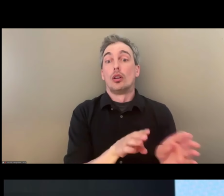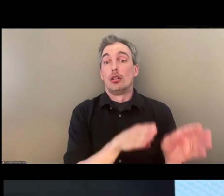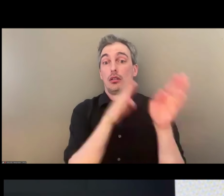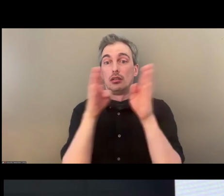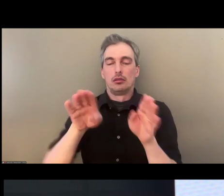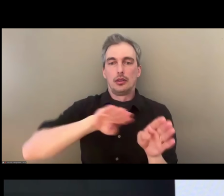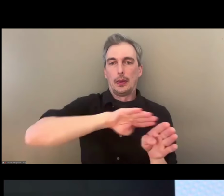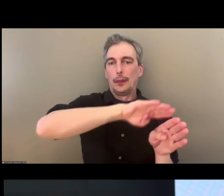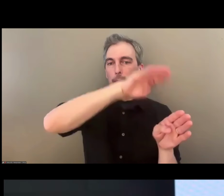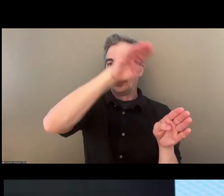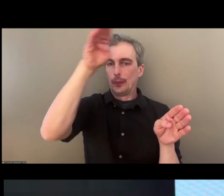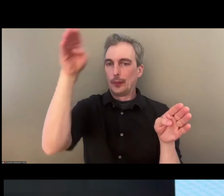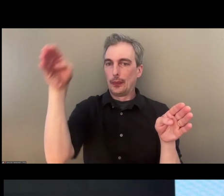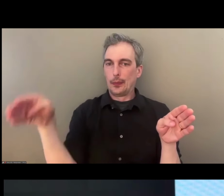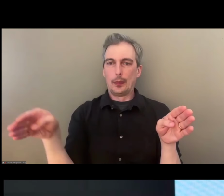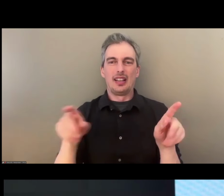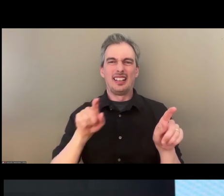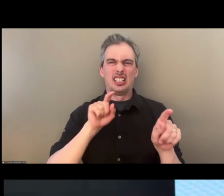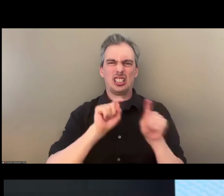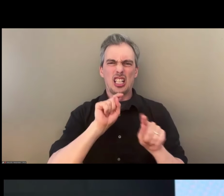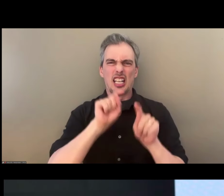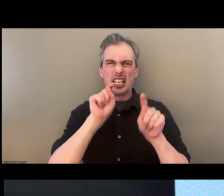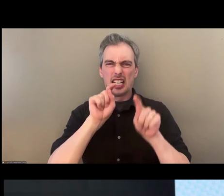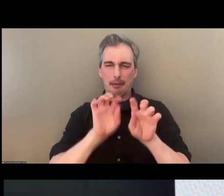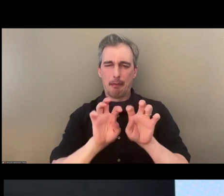So you can see how sound spreads, left and right.